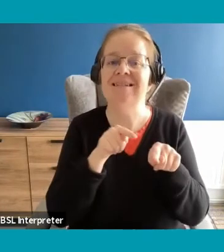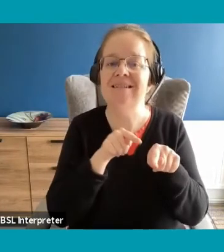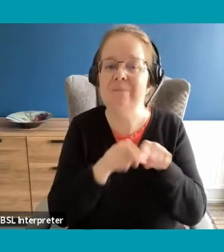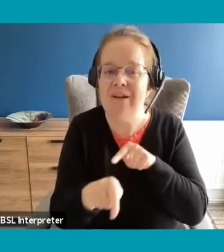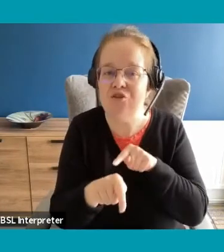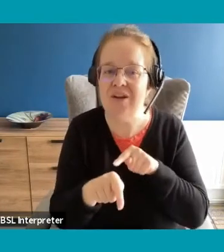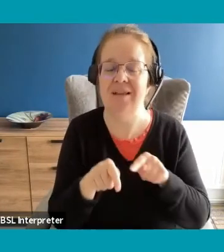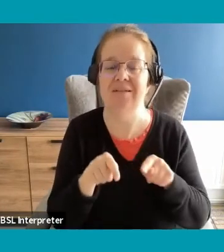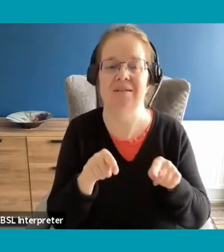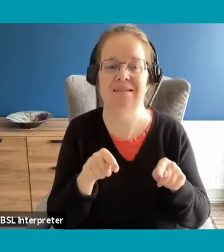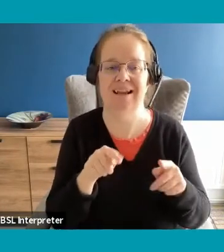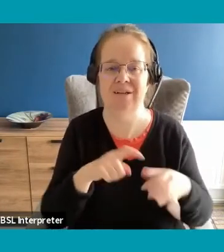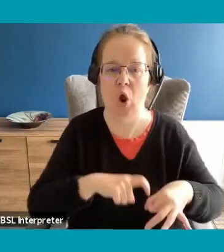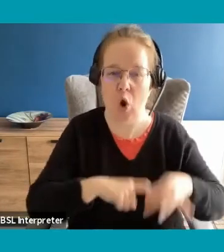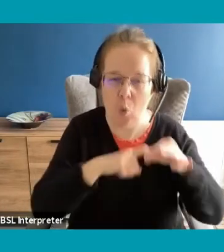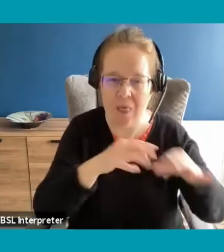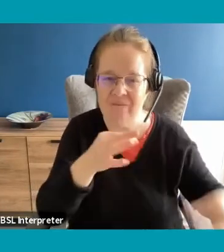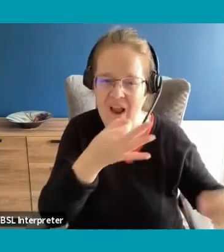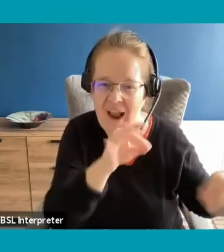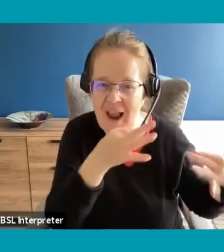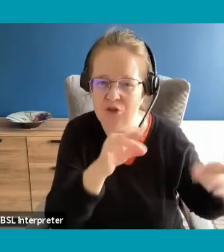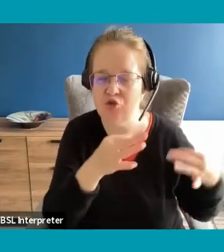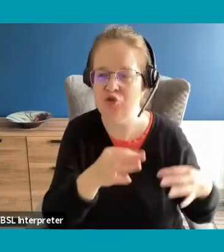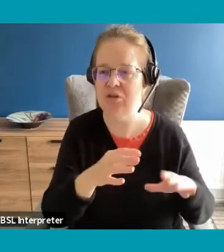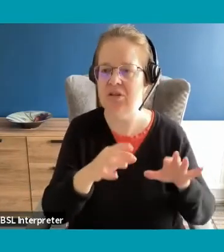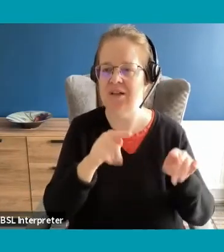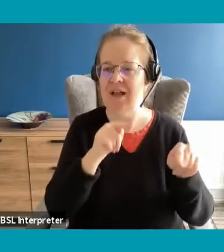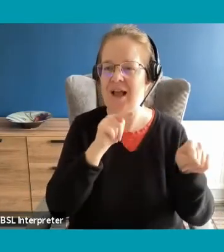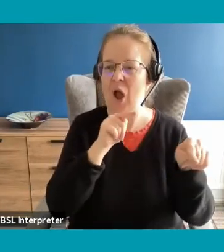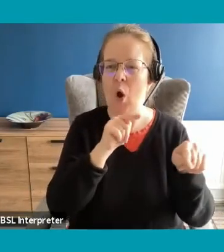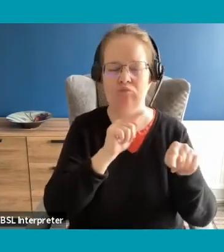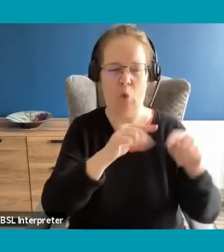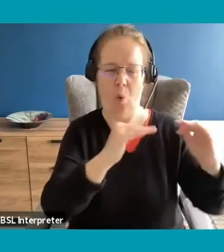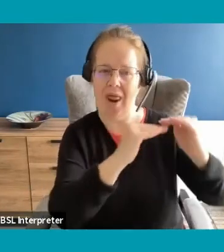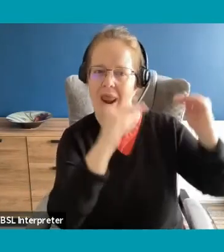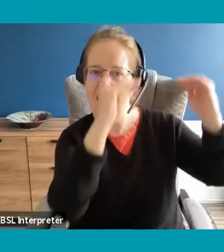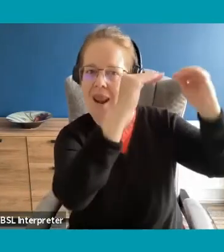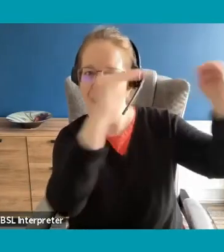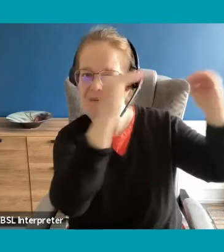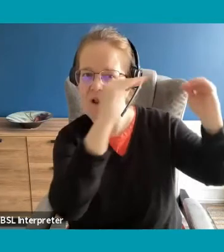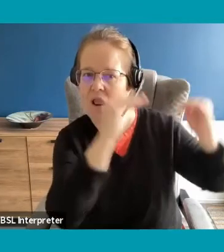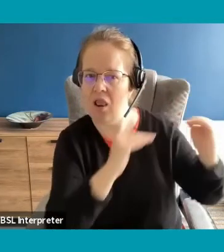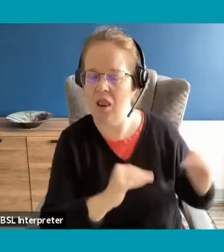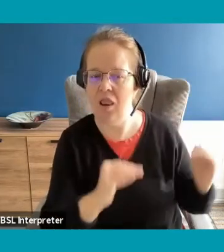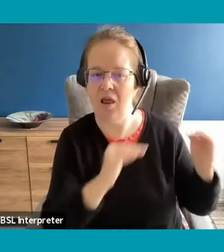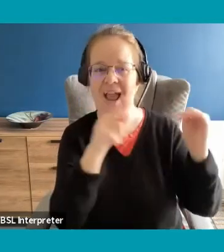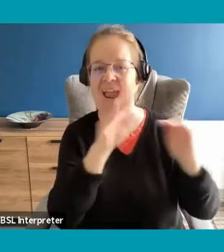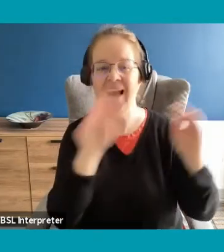qualifications or a specific level of qualification. And obviously if you don't meet that criteria,